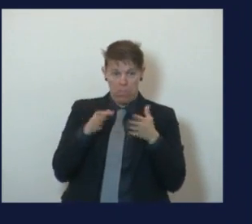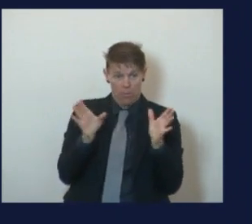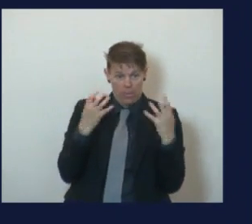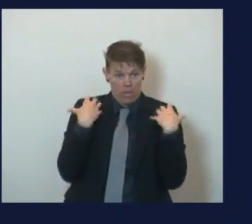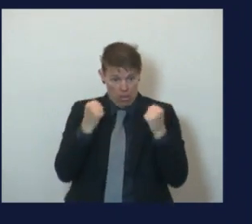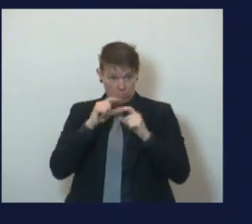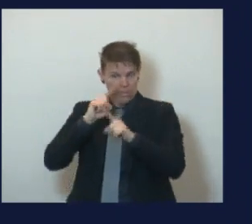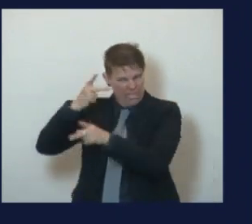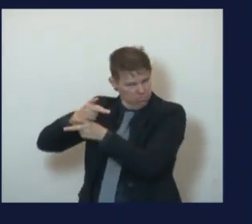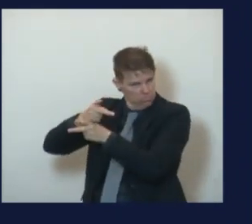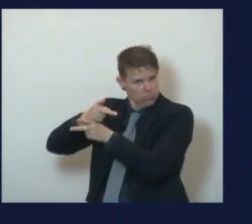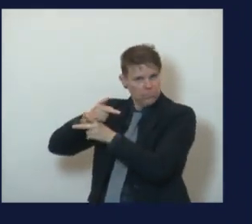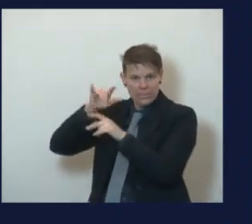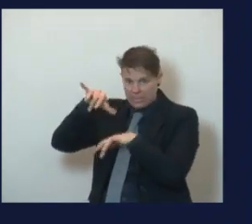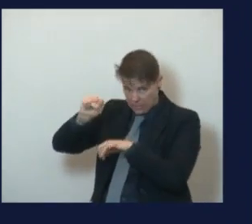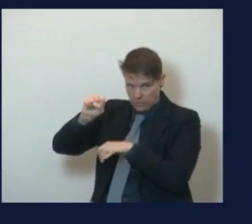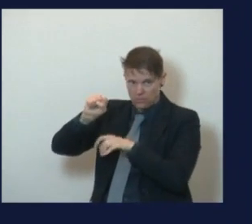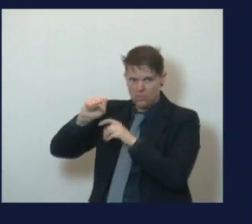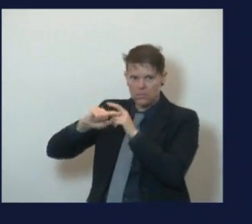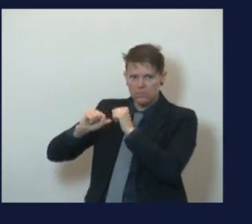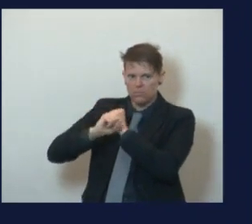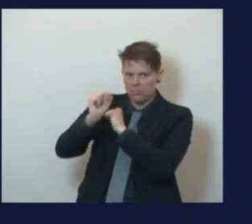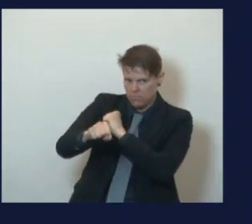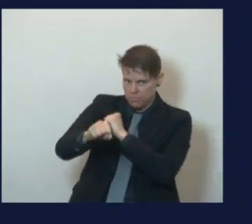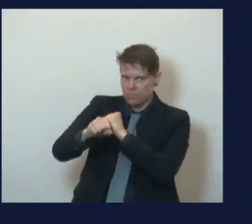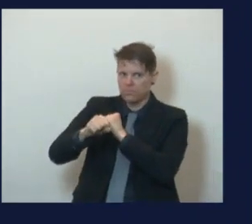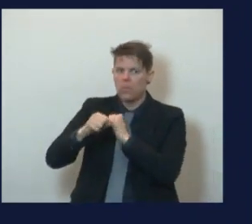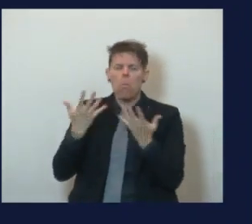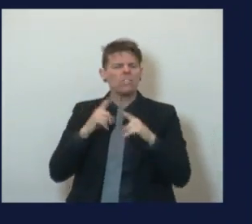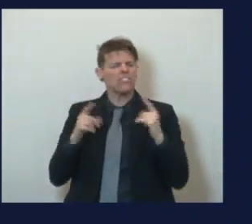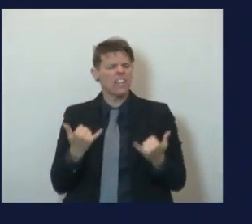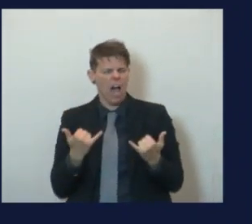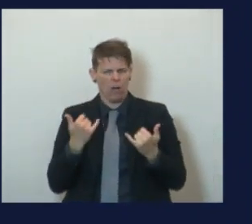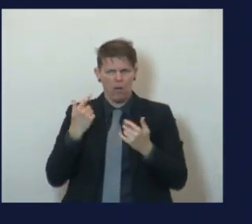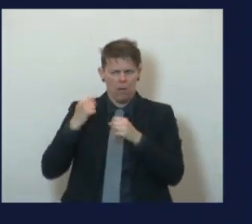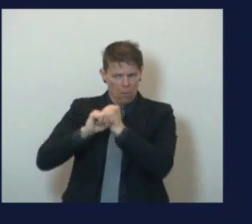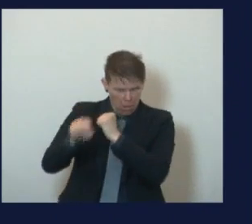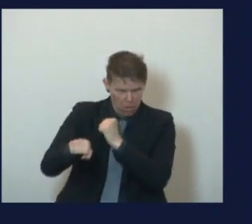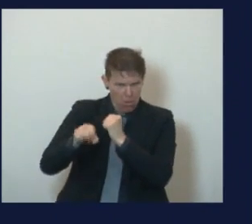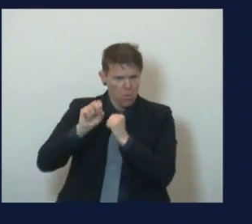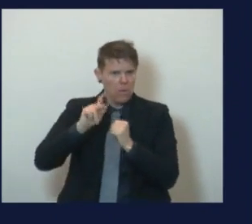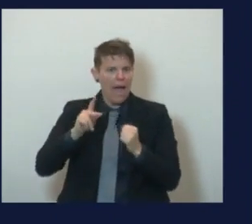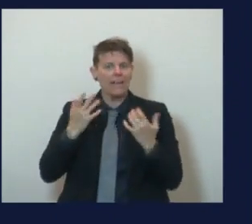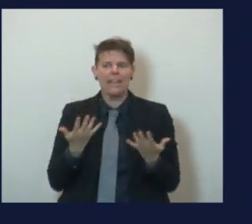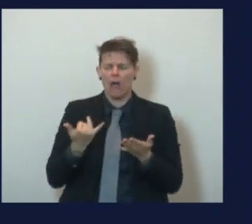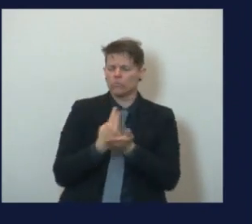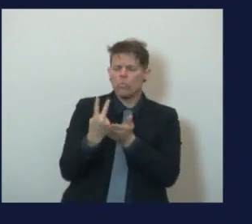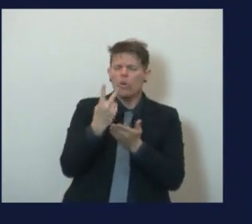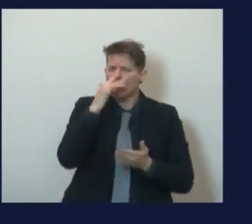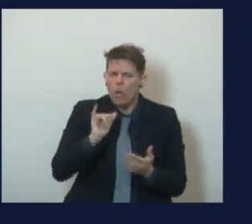AND SO WHERE ARE WE SO WHAT’S DIFFERENT THEN IF I’M KEEPING A PUBLIC HEALTH ORDER? WHY WHAT’S DIFFERENT?